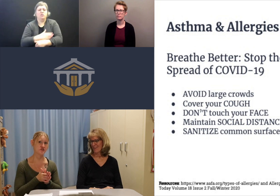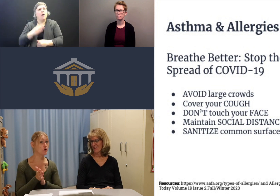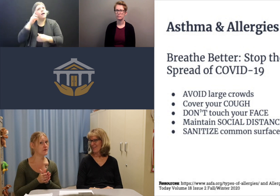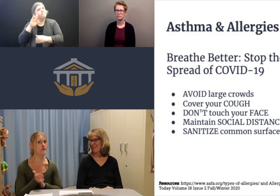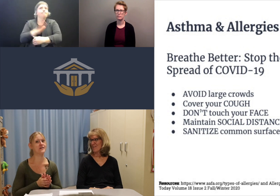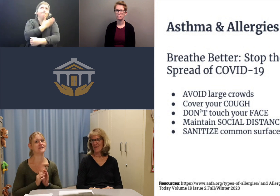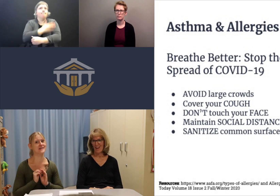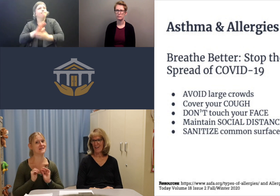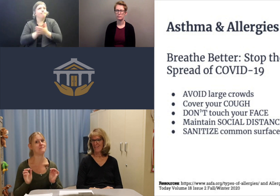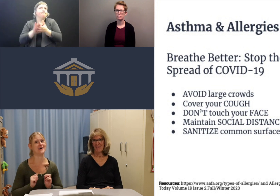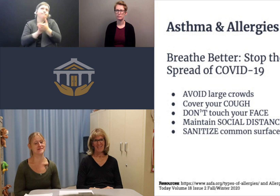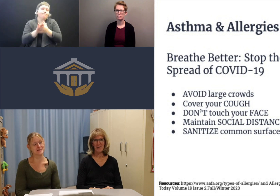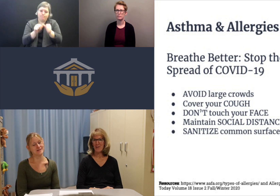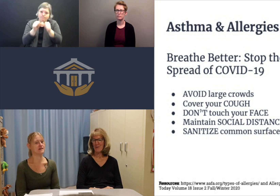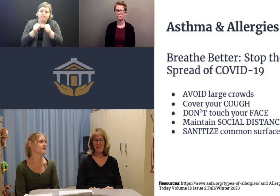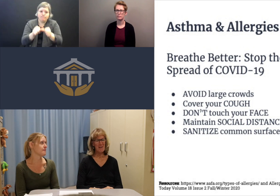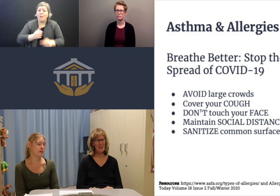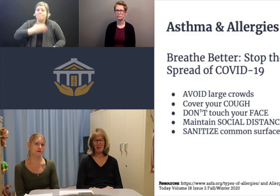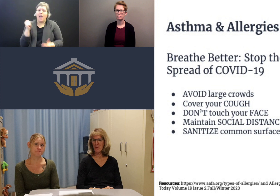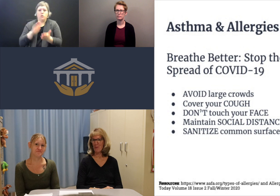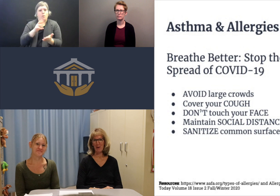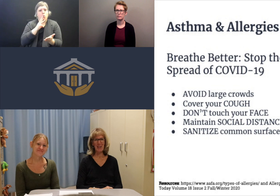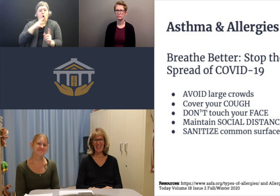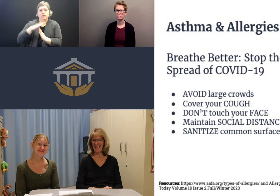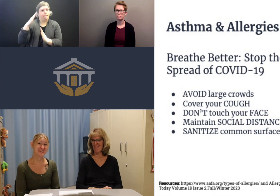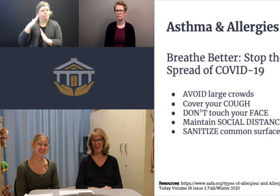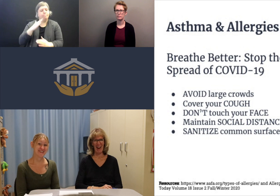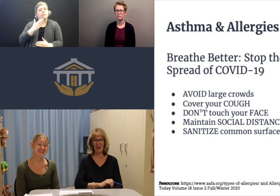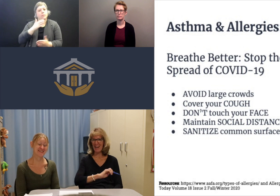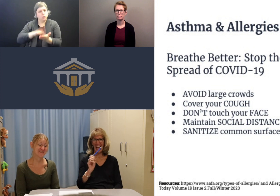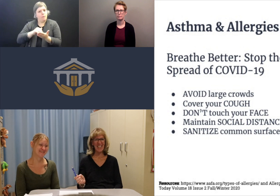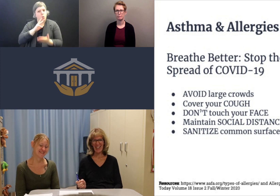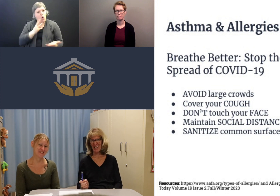Soap and water does it best. There's no nothing like soap and water. No matter how many hand